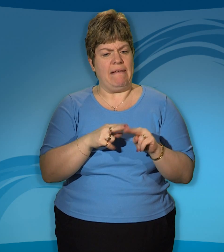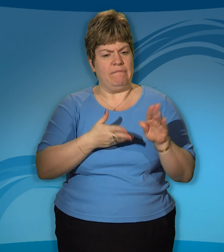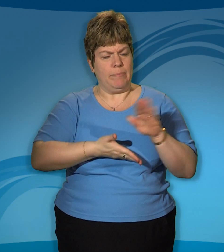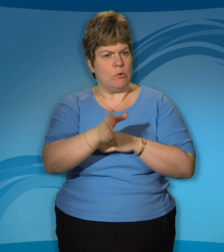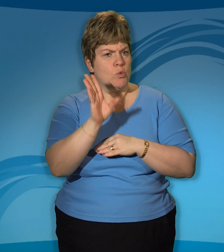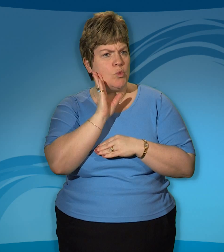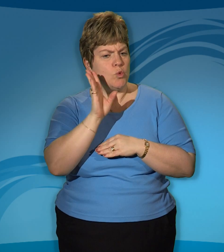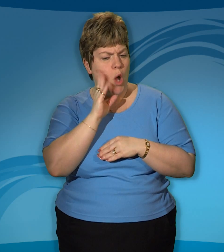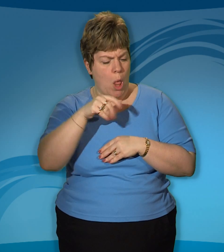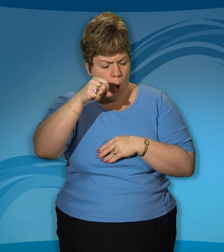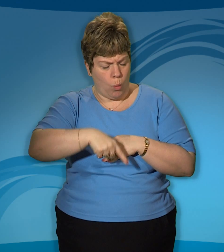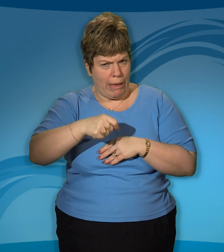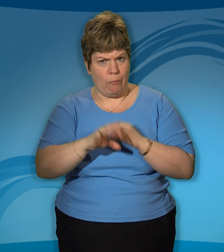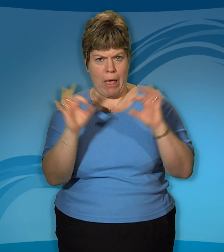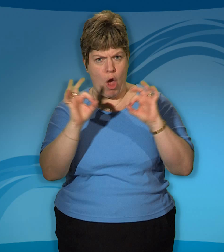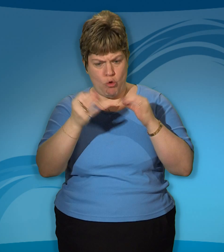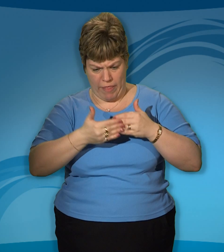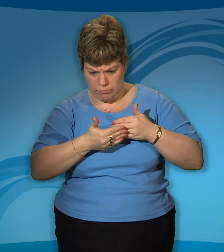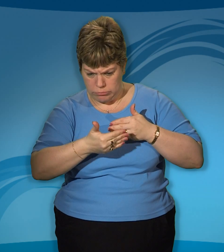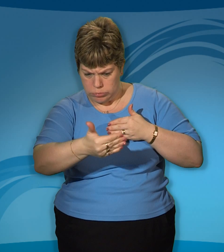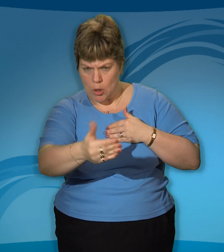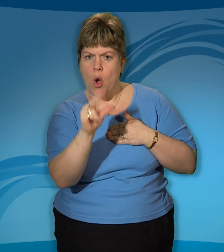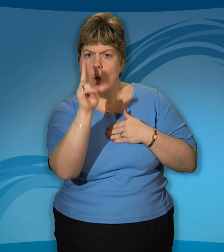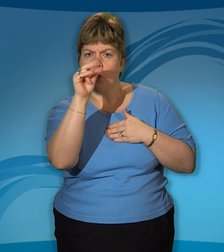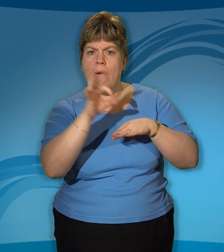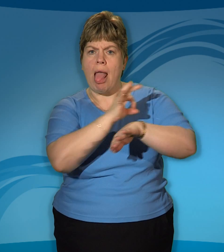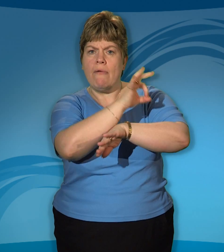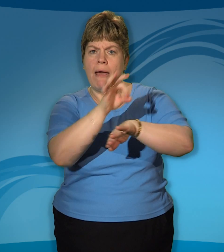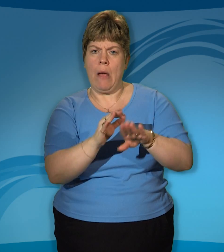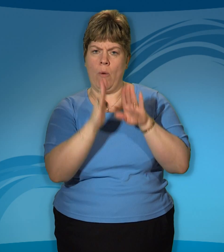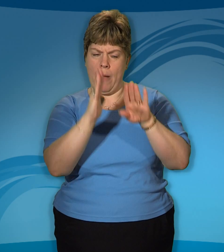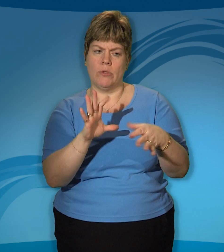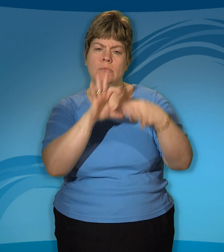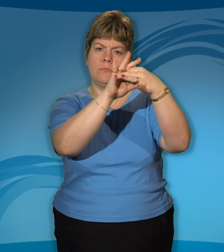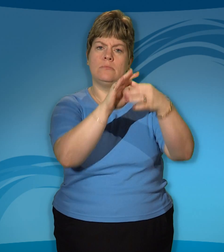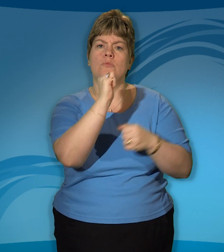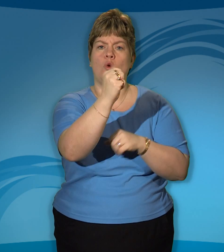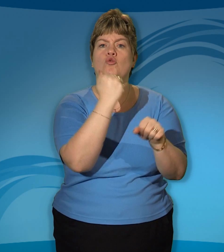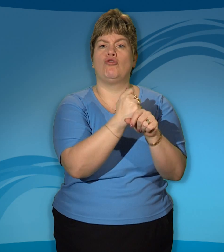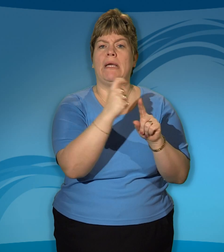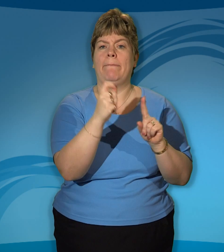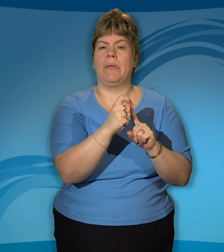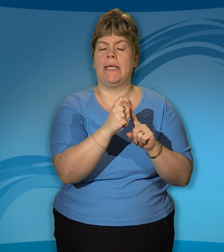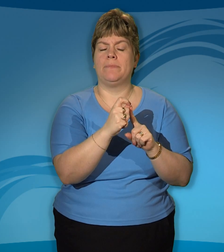Contact your GP if you have not passed urine 12 hours after your procedure.